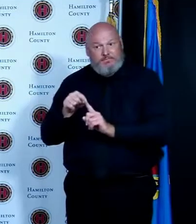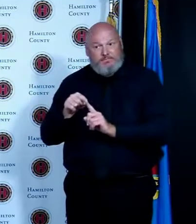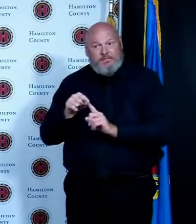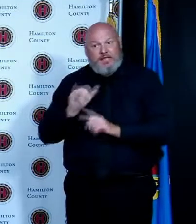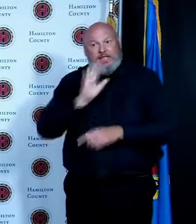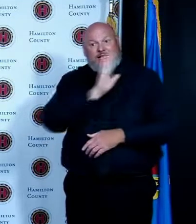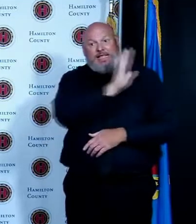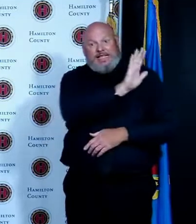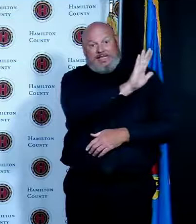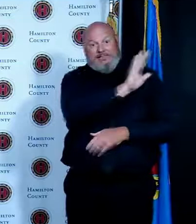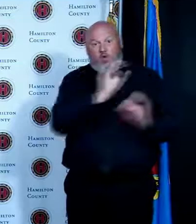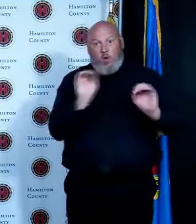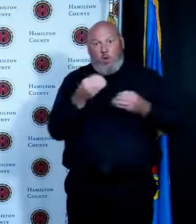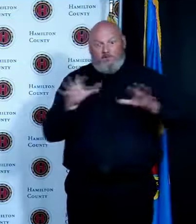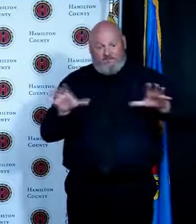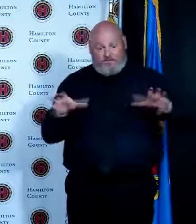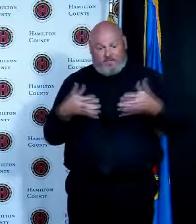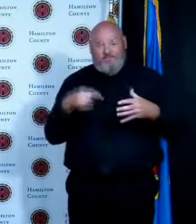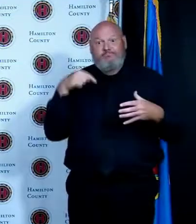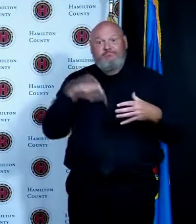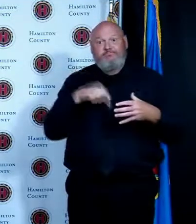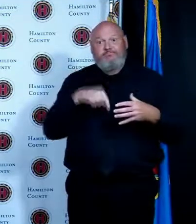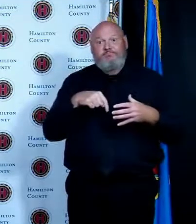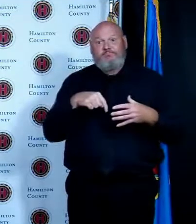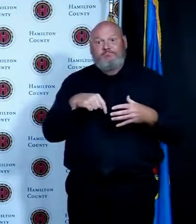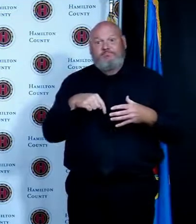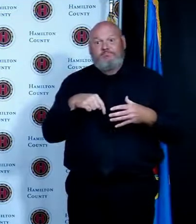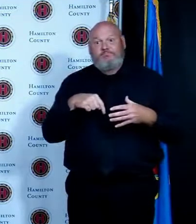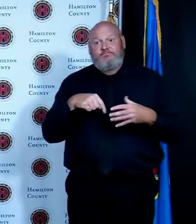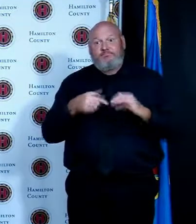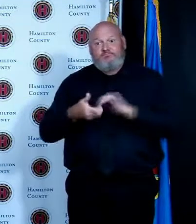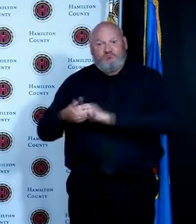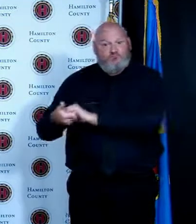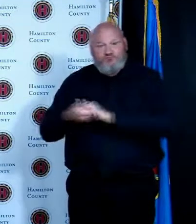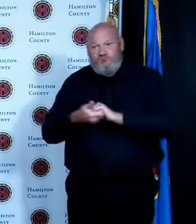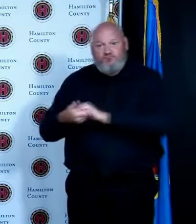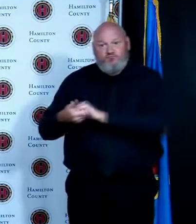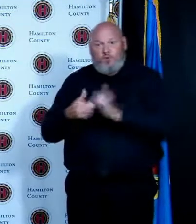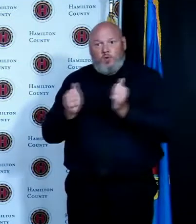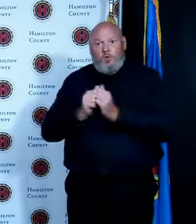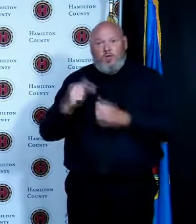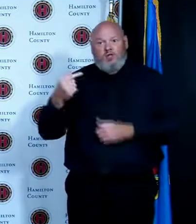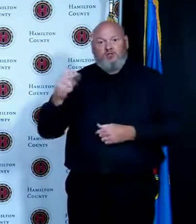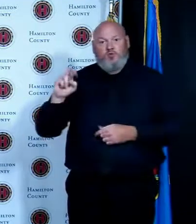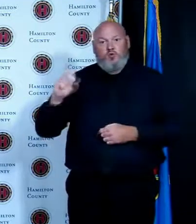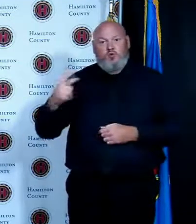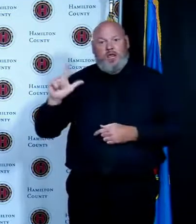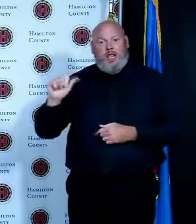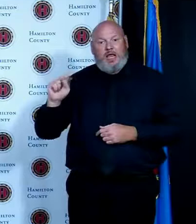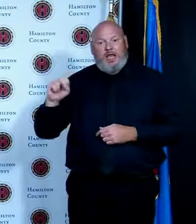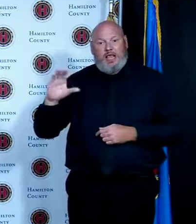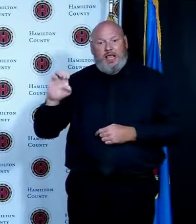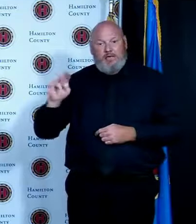to make sure that if people can stay in their homes we're making sure that happens so with that I'm going to let Aftab expound on